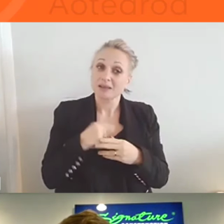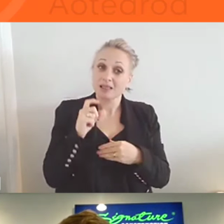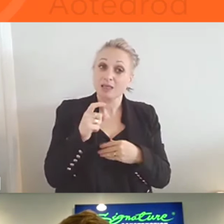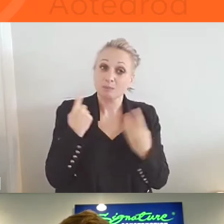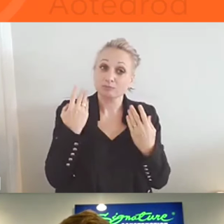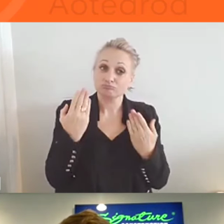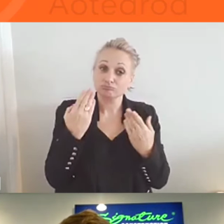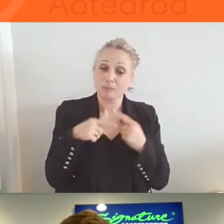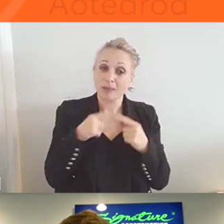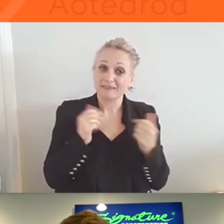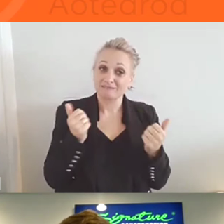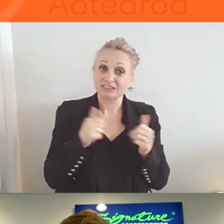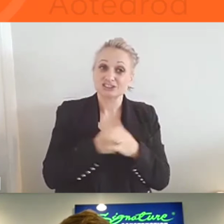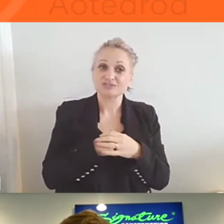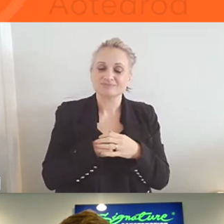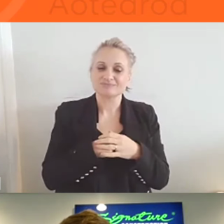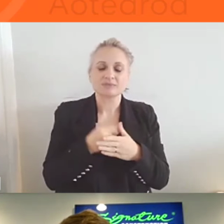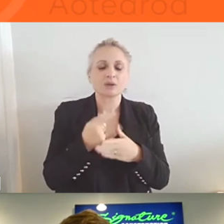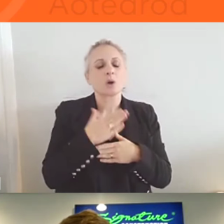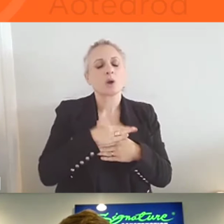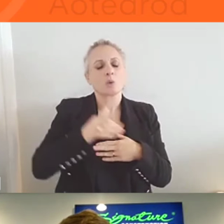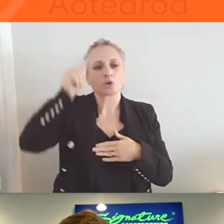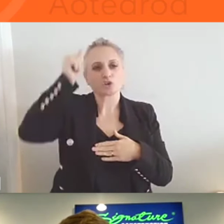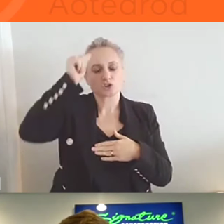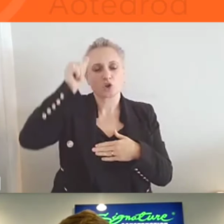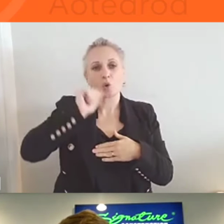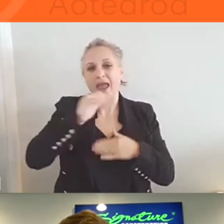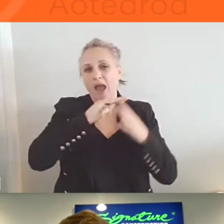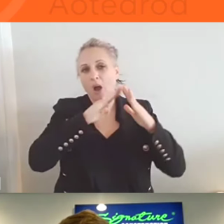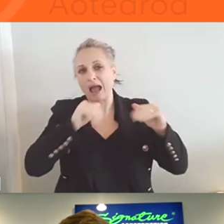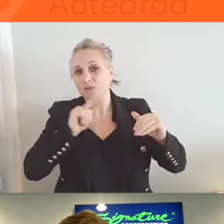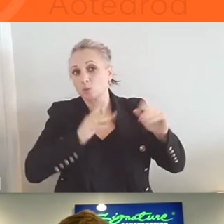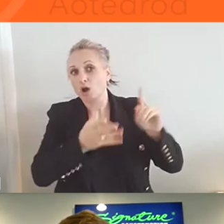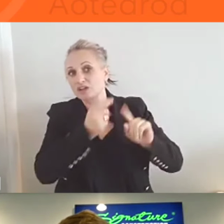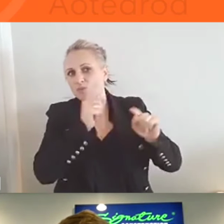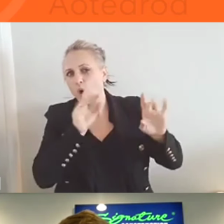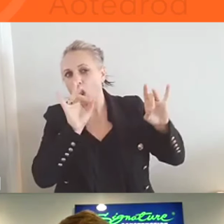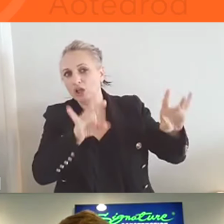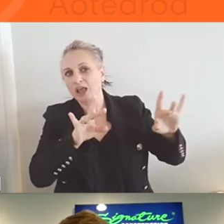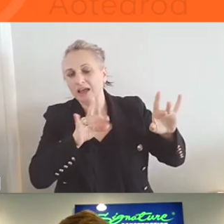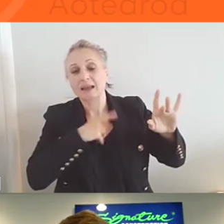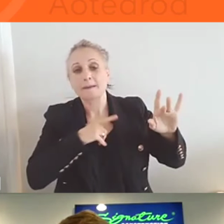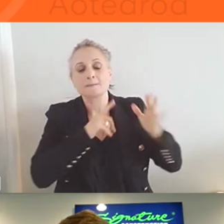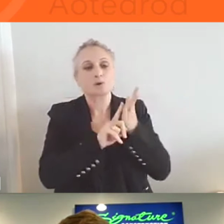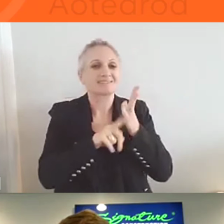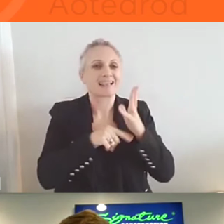we actually wanted to know what our houses were achieving, because there's a lot of things that can effect lux levels in a house. The